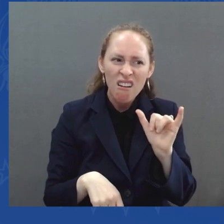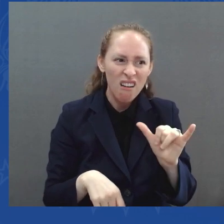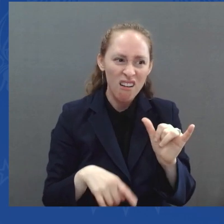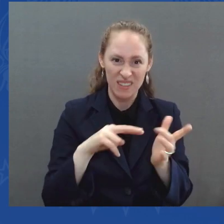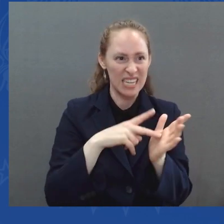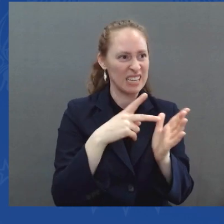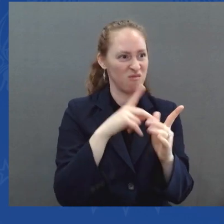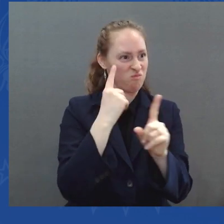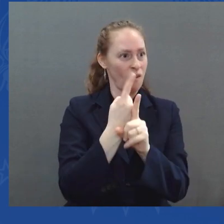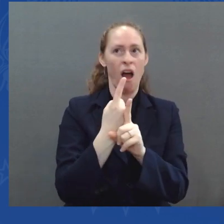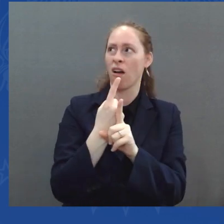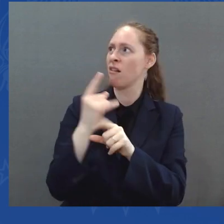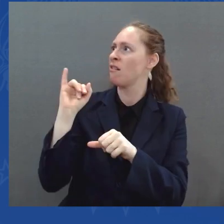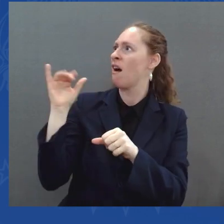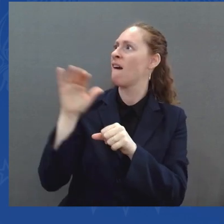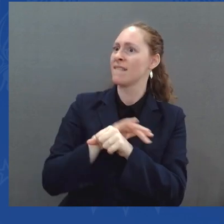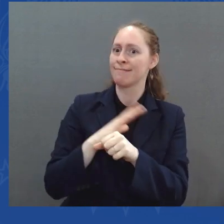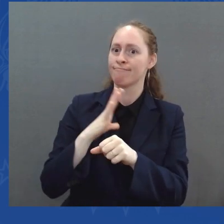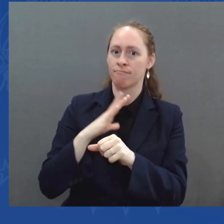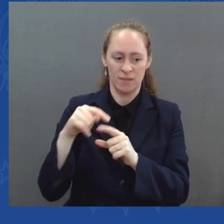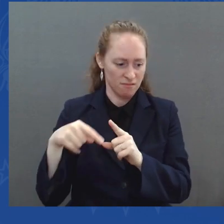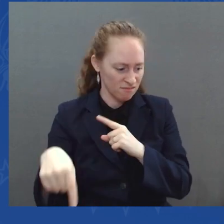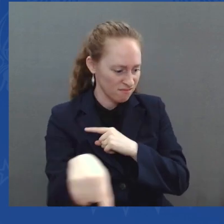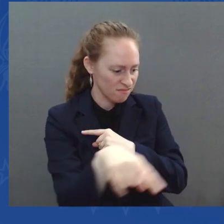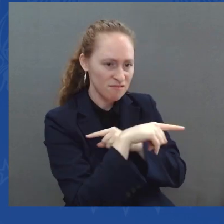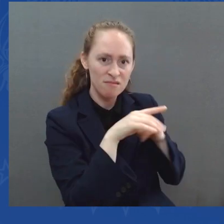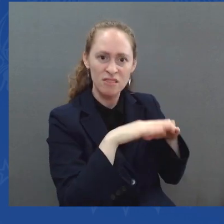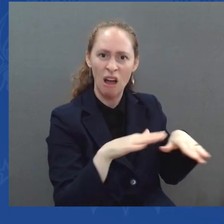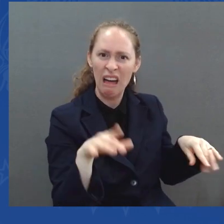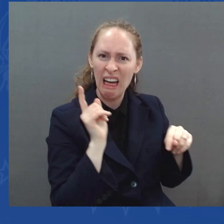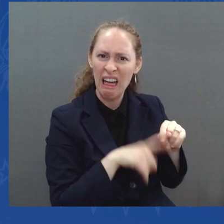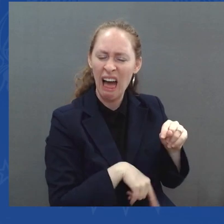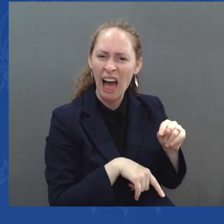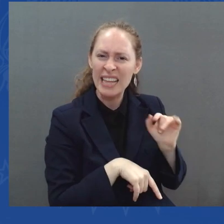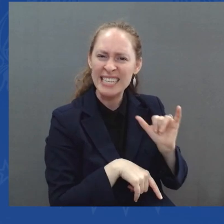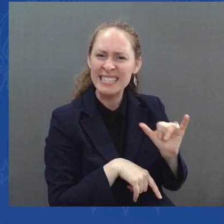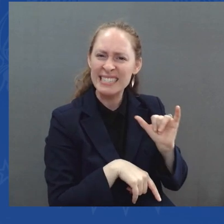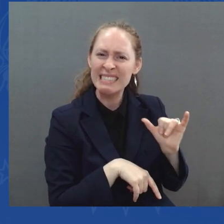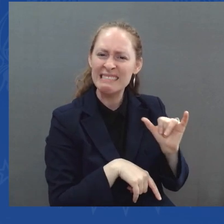Once today's proposed rule is finalized starting next year,